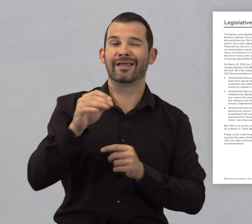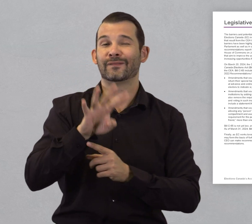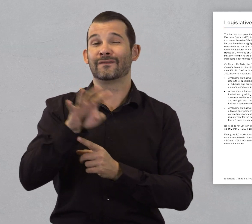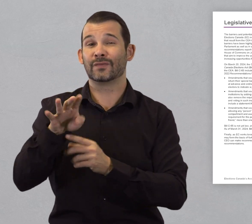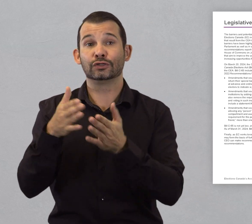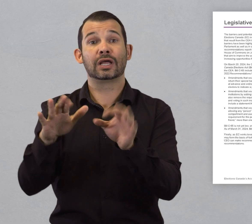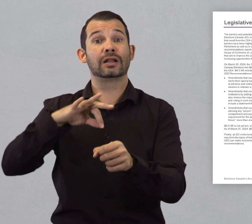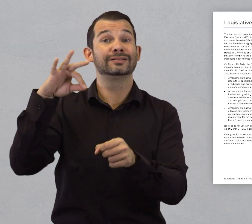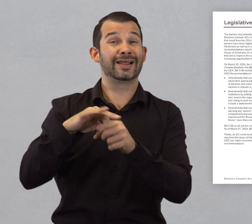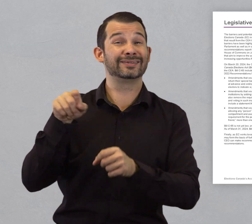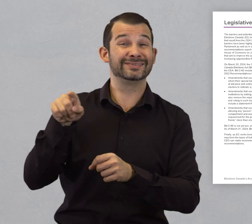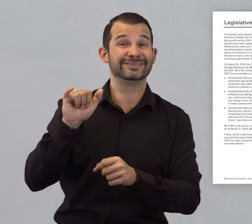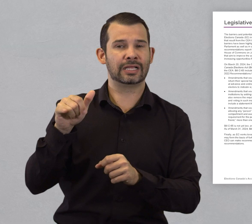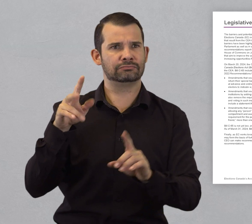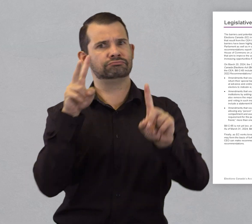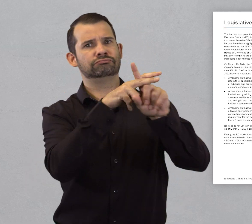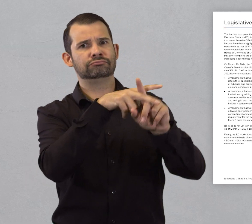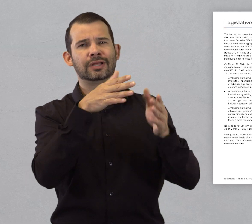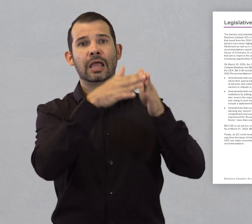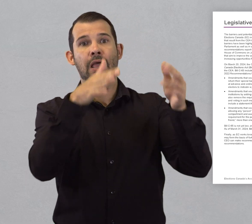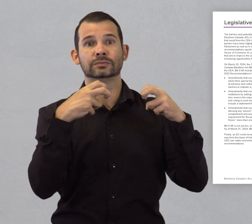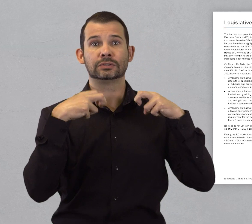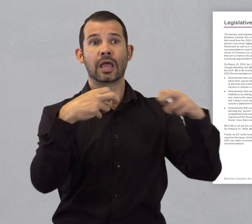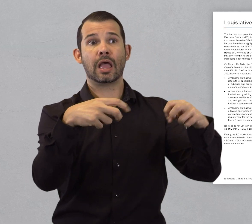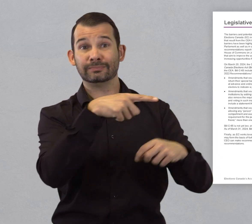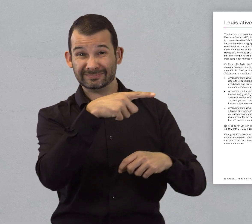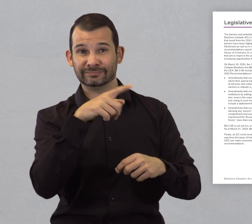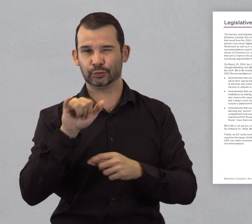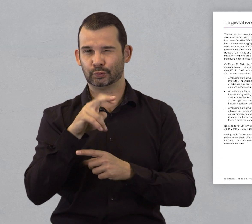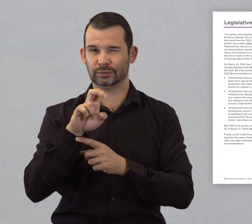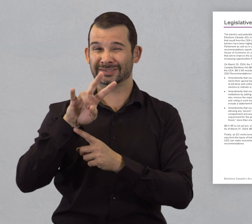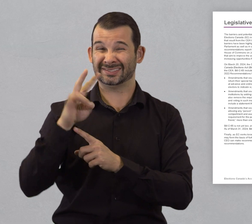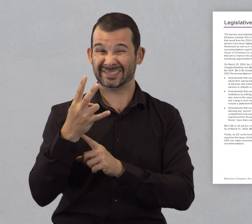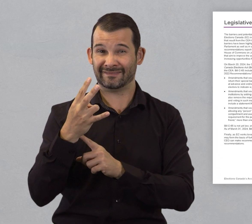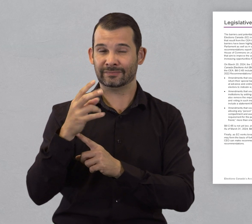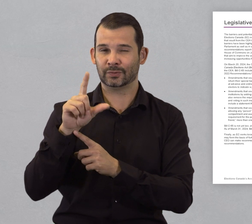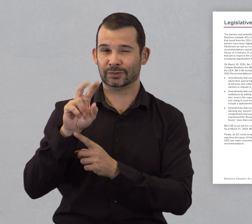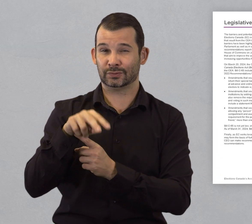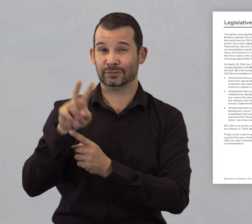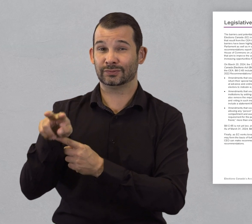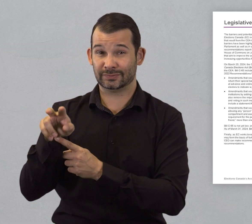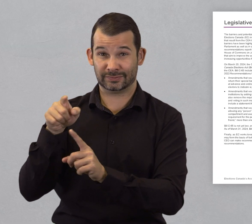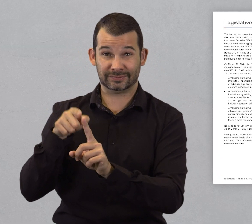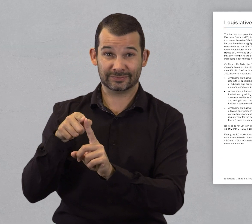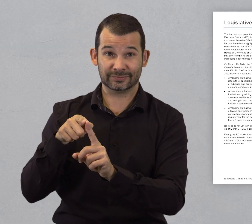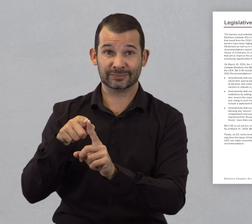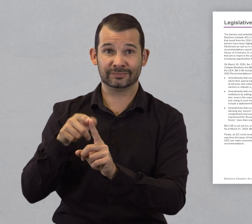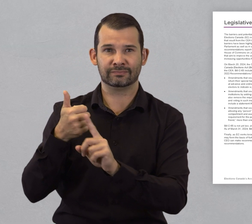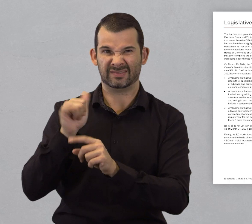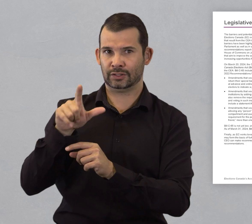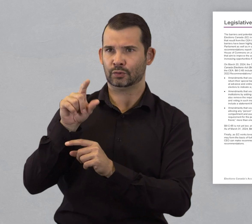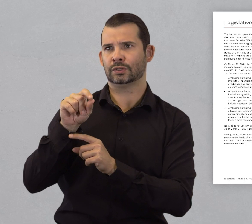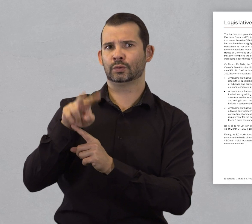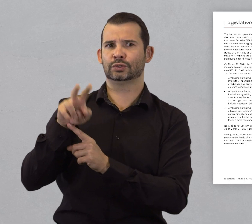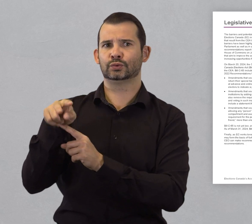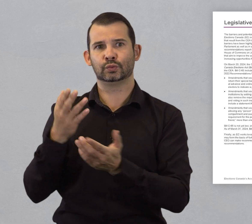and 44th General Elections, which was tabled in the House of Commons on June 7, 2022 (the 2022